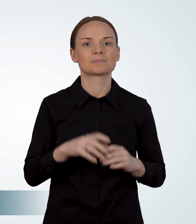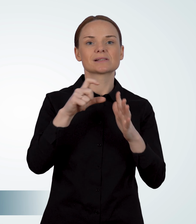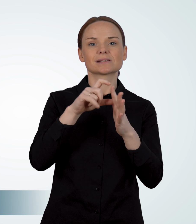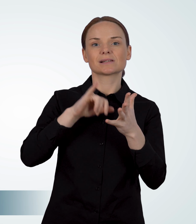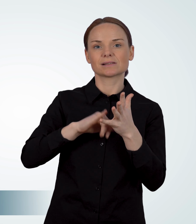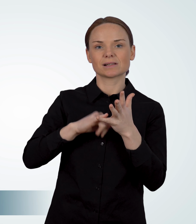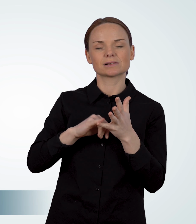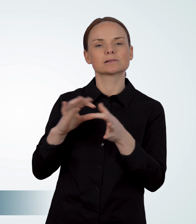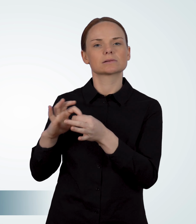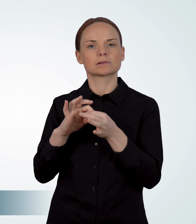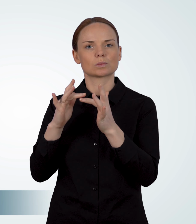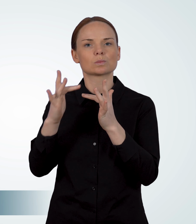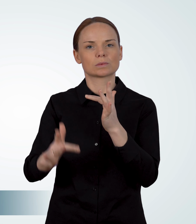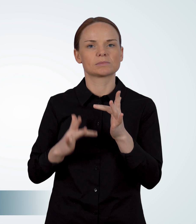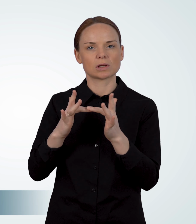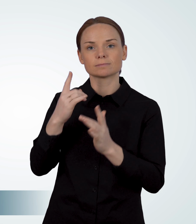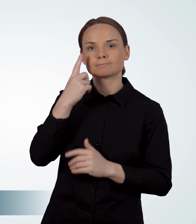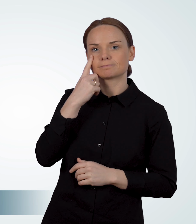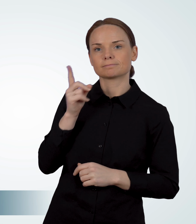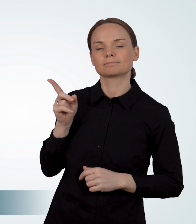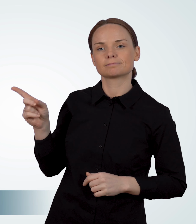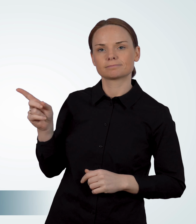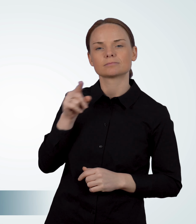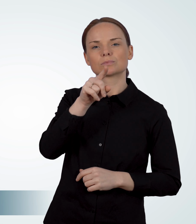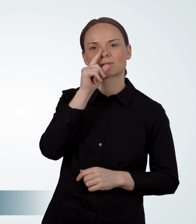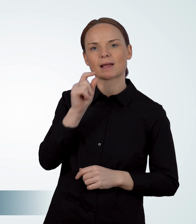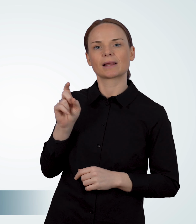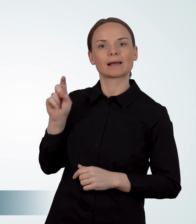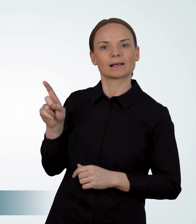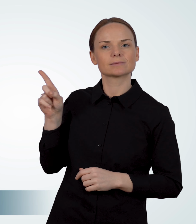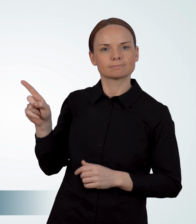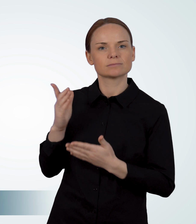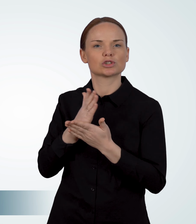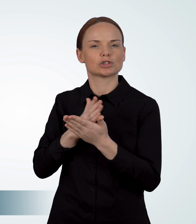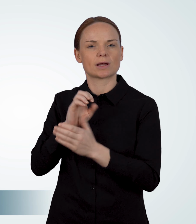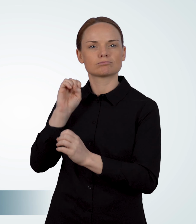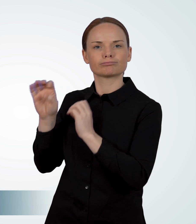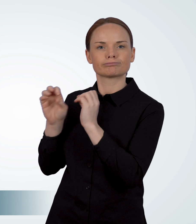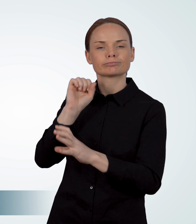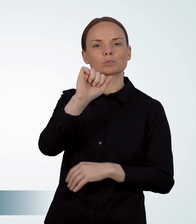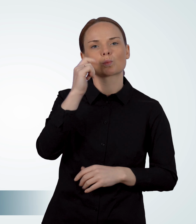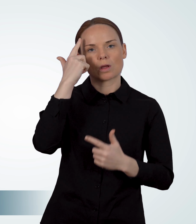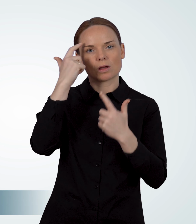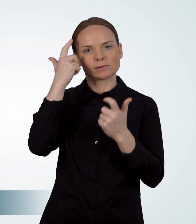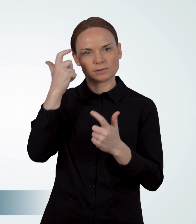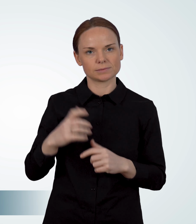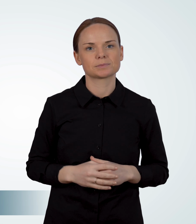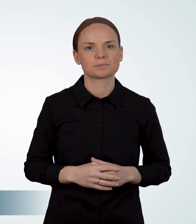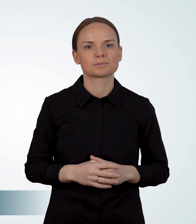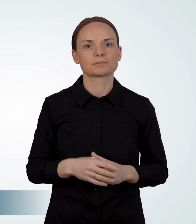You can share your ideas using the engage.dss.gov.au.